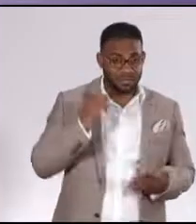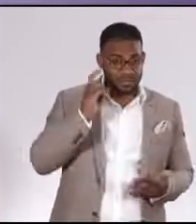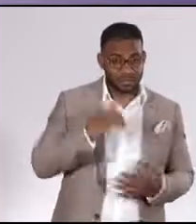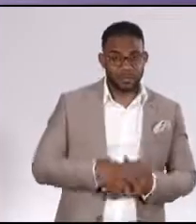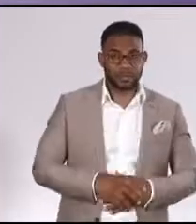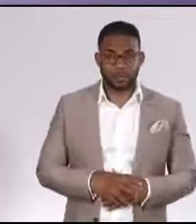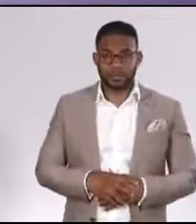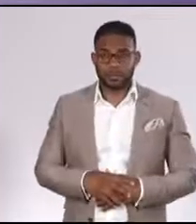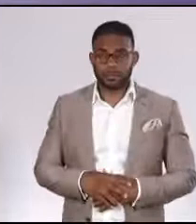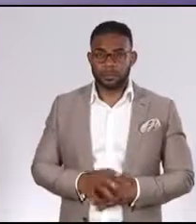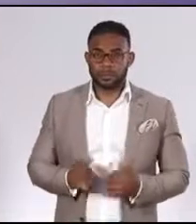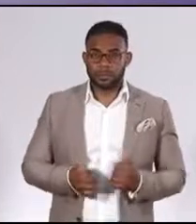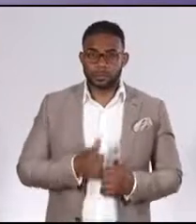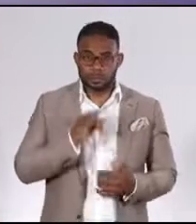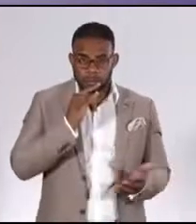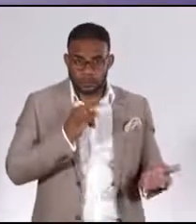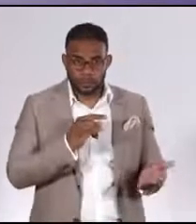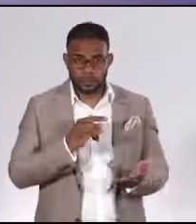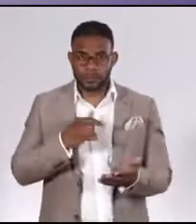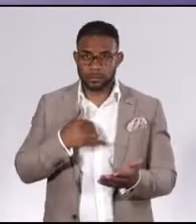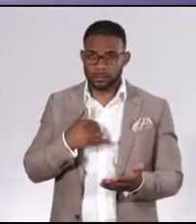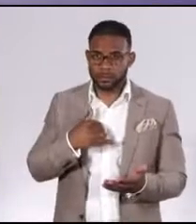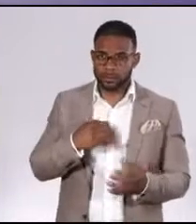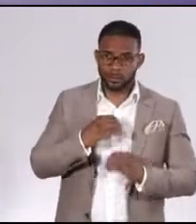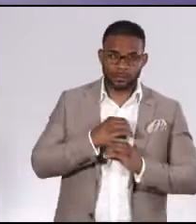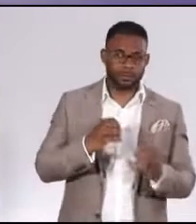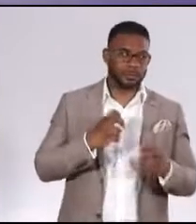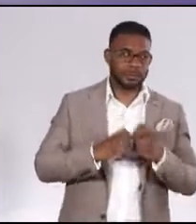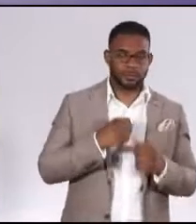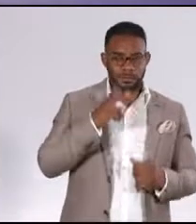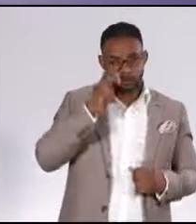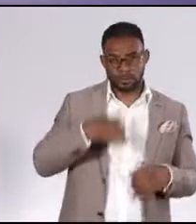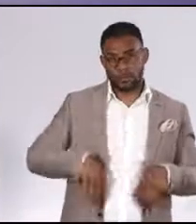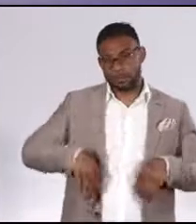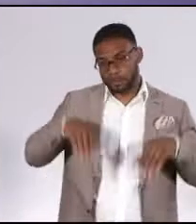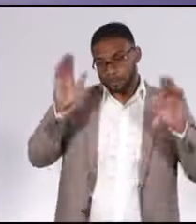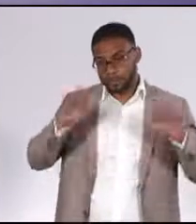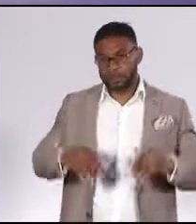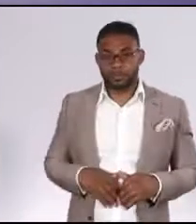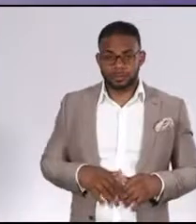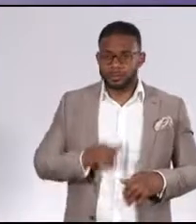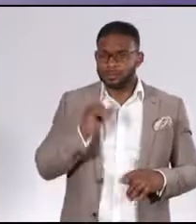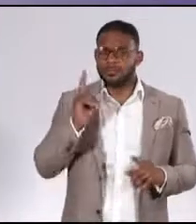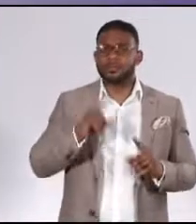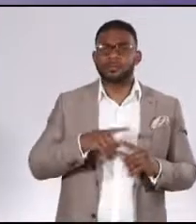like Most kids at 0 points with my ears growing up. It wasn't until I turned 18.